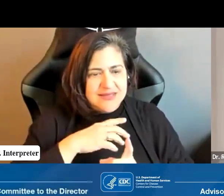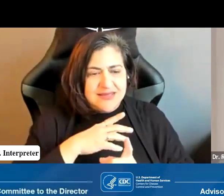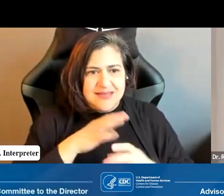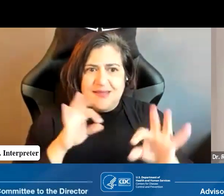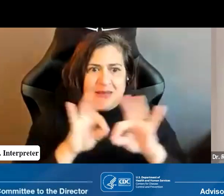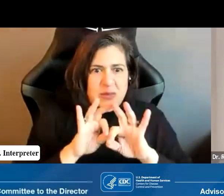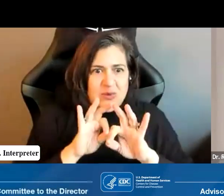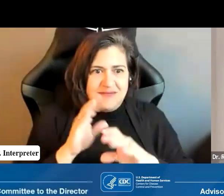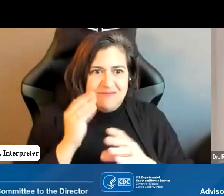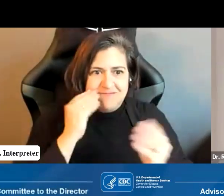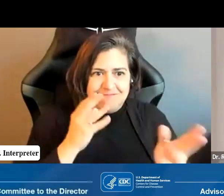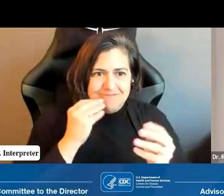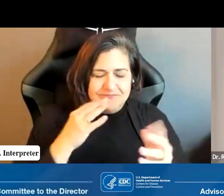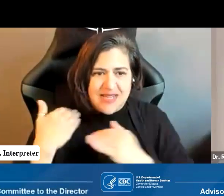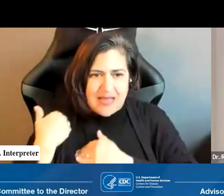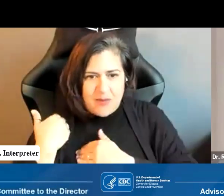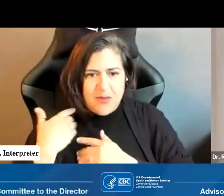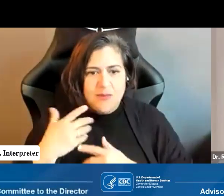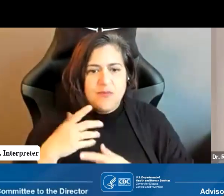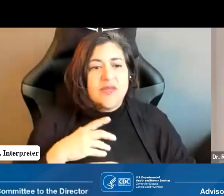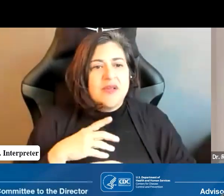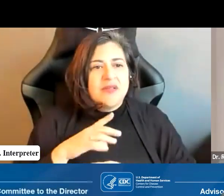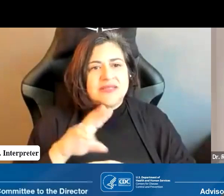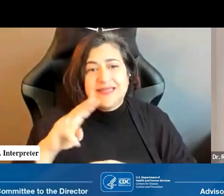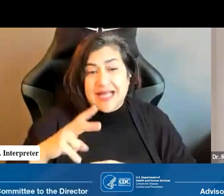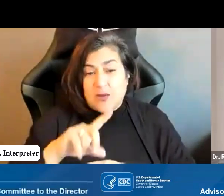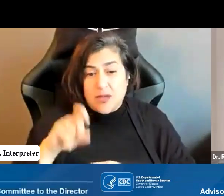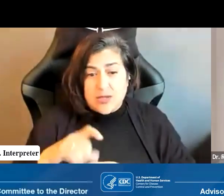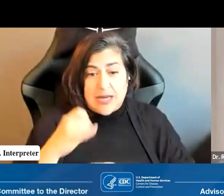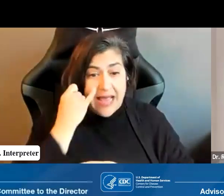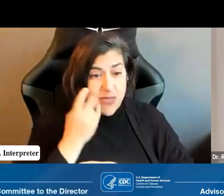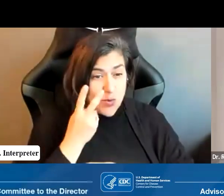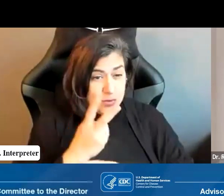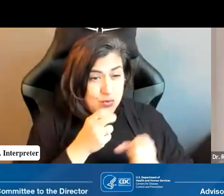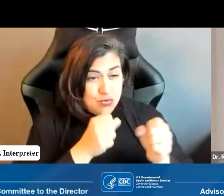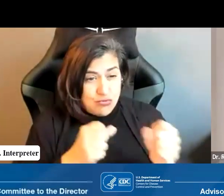It was, if there were two strategies that if implemented will both facilitate